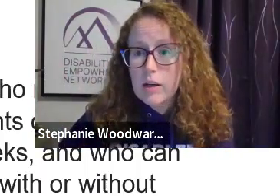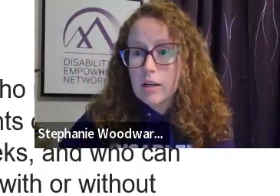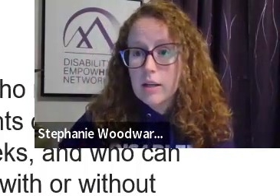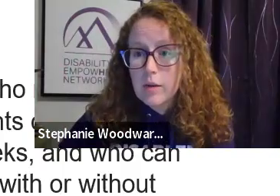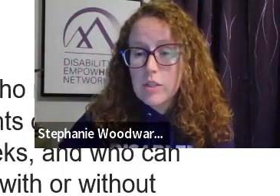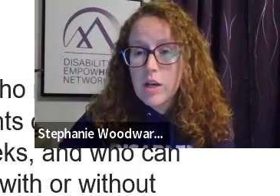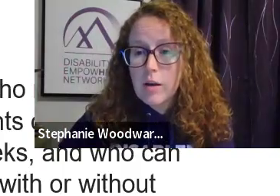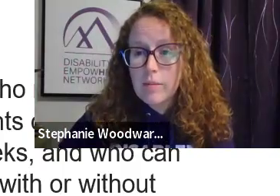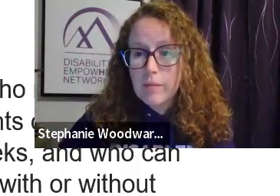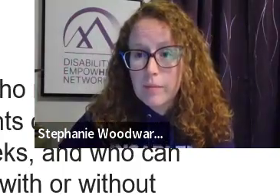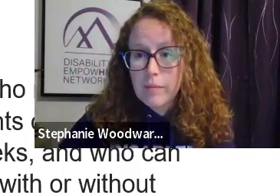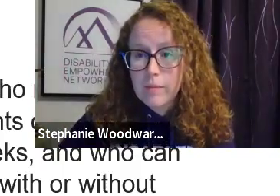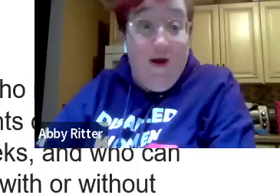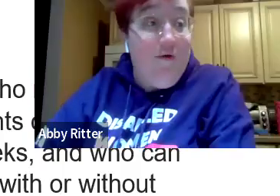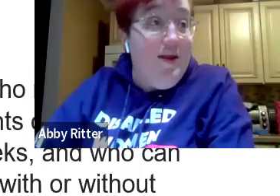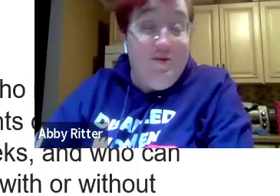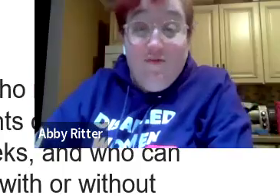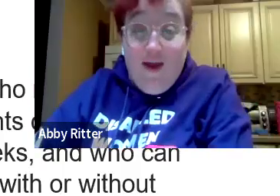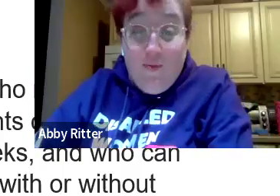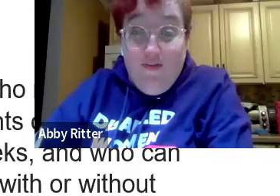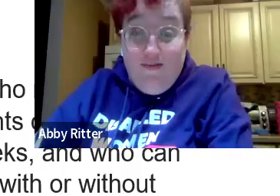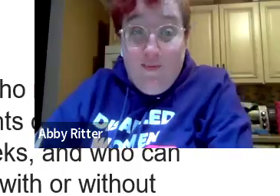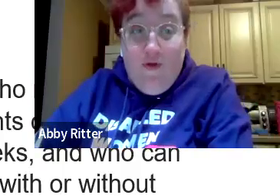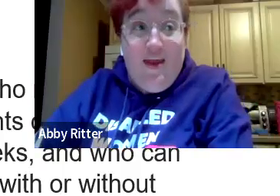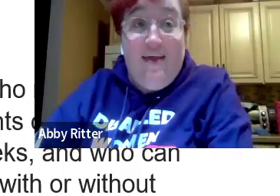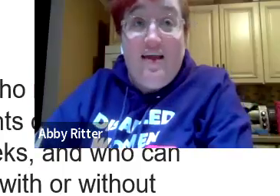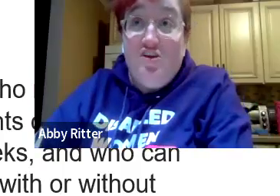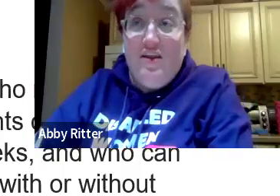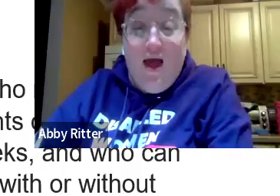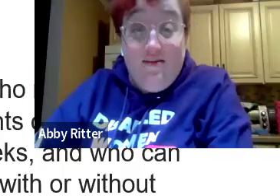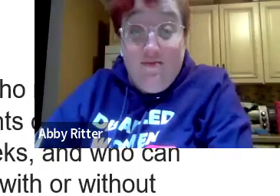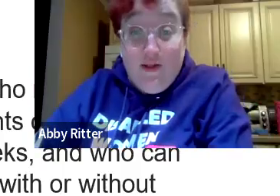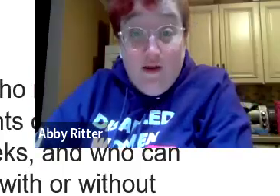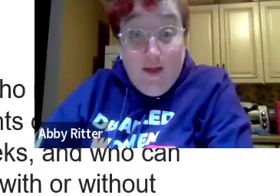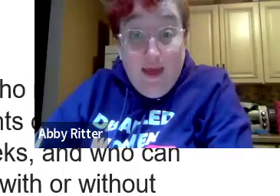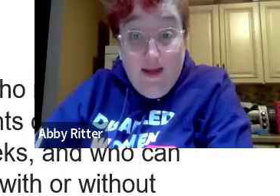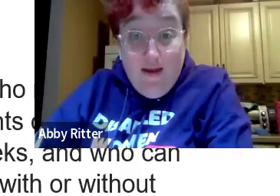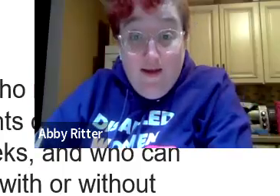business? It may in some or perhaps it doesn't. That's why we have to do